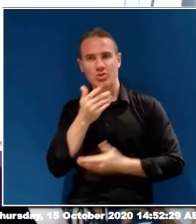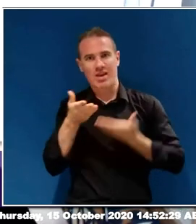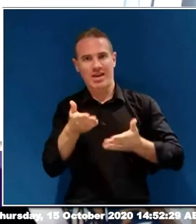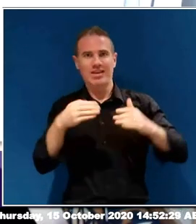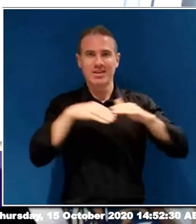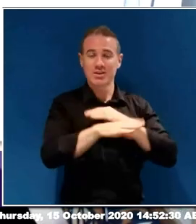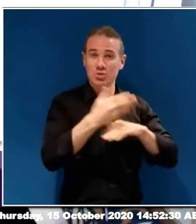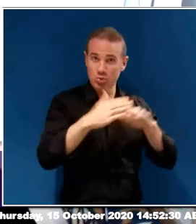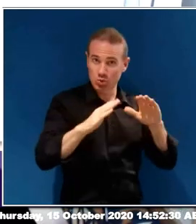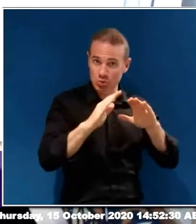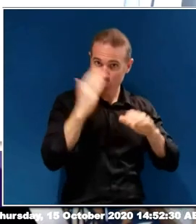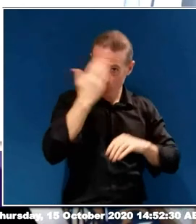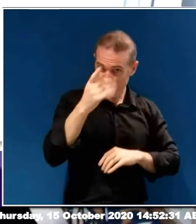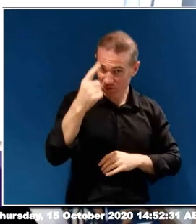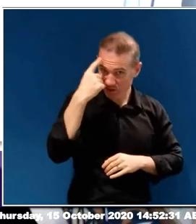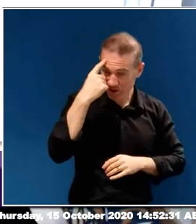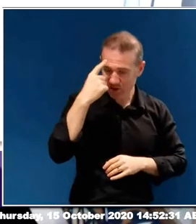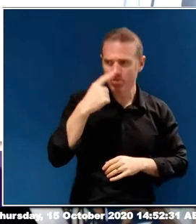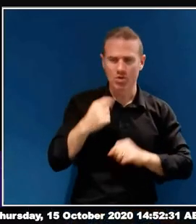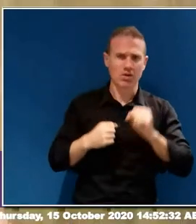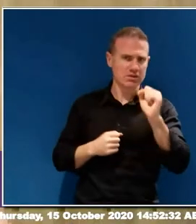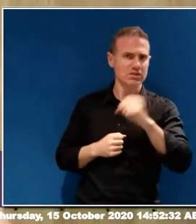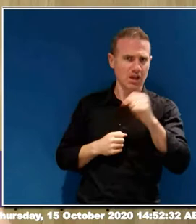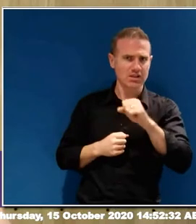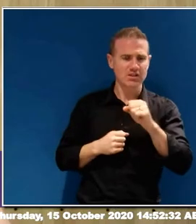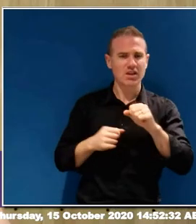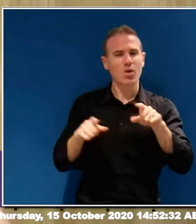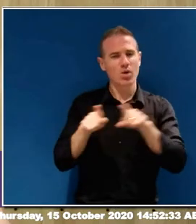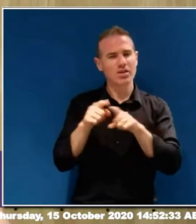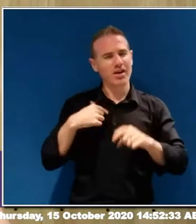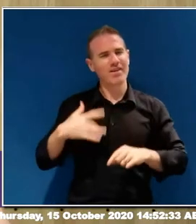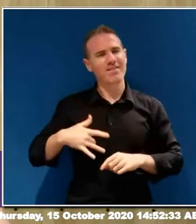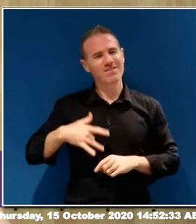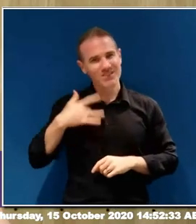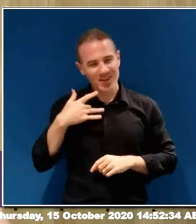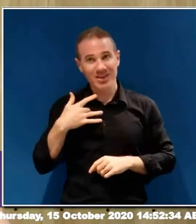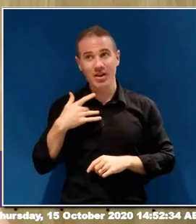principals to actually exclude. Thank you.